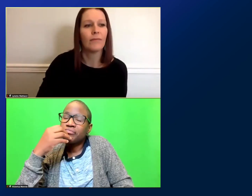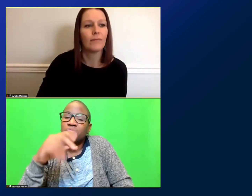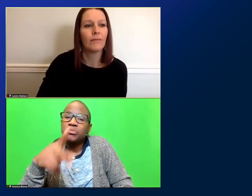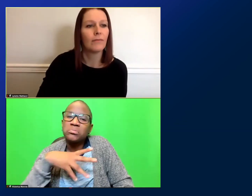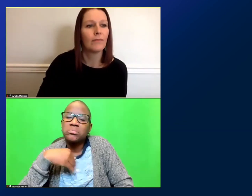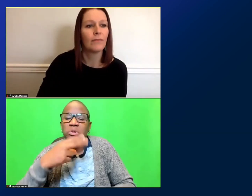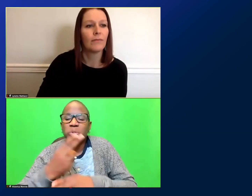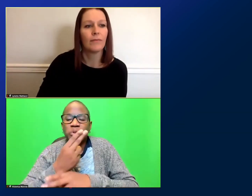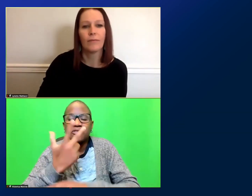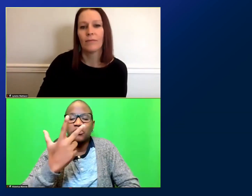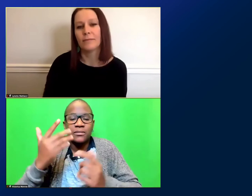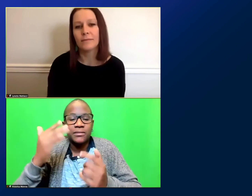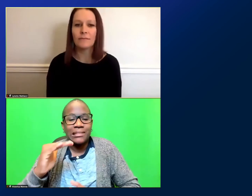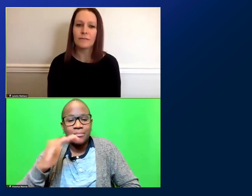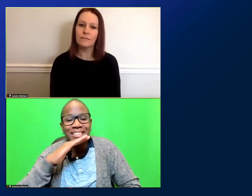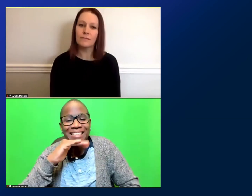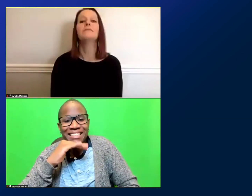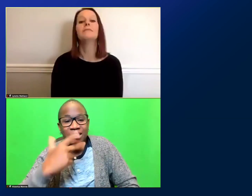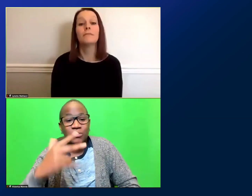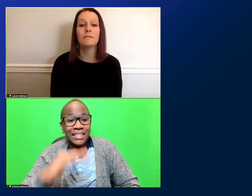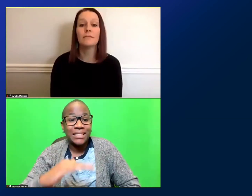victory here oh think about the story the three little pigs